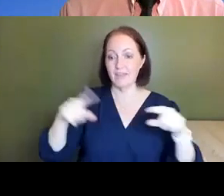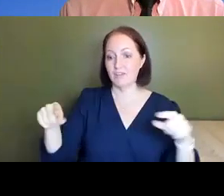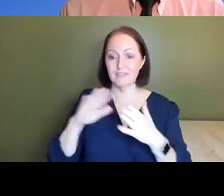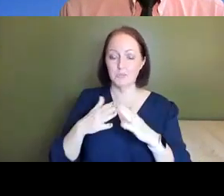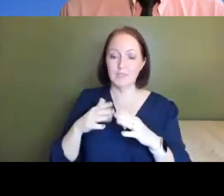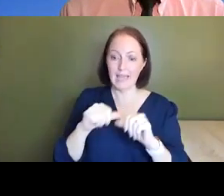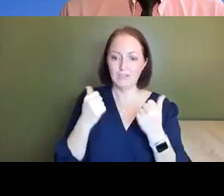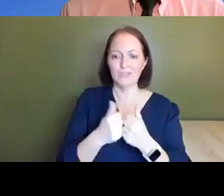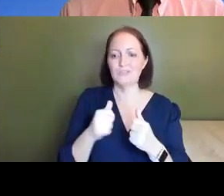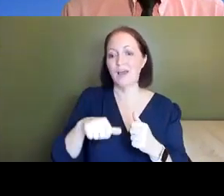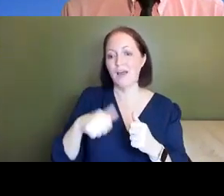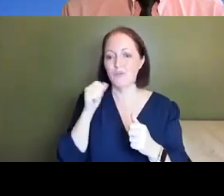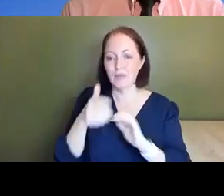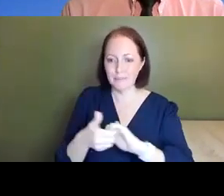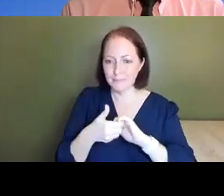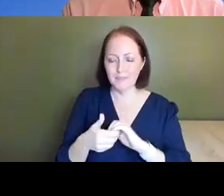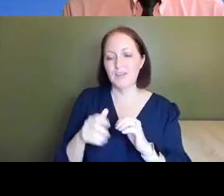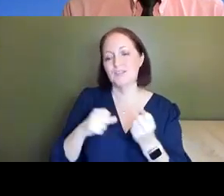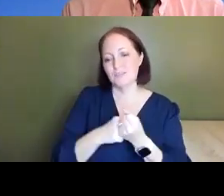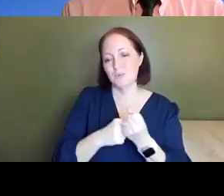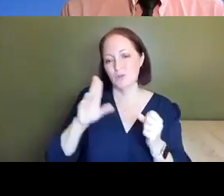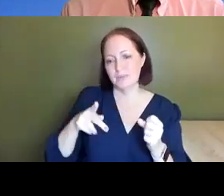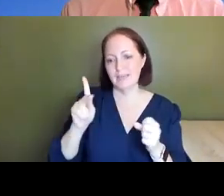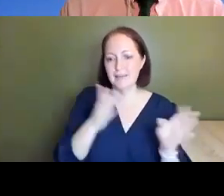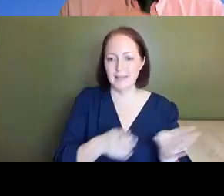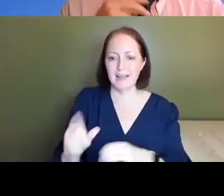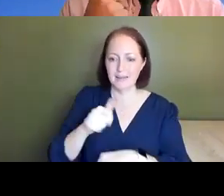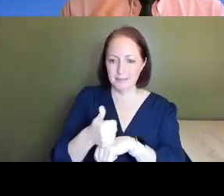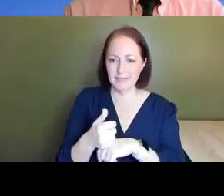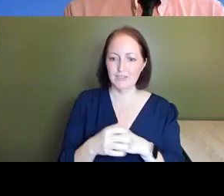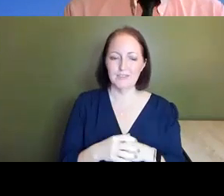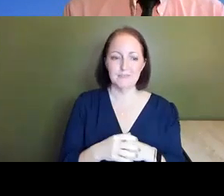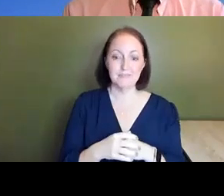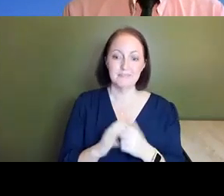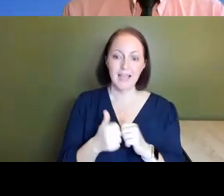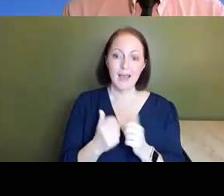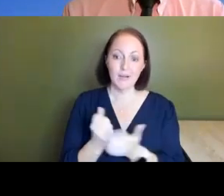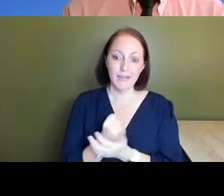can partner with to support UPK planning and implementation. How to leverage programs providing